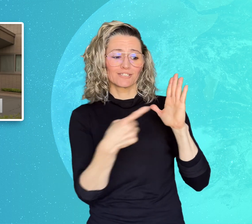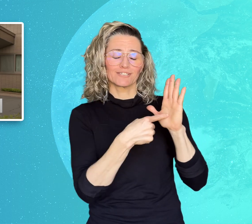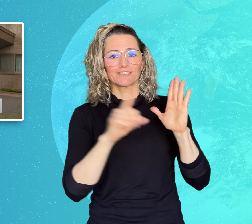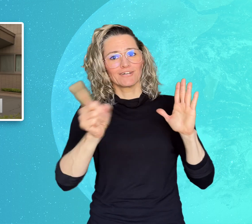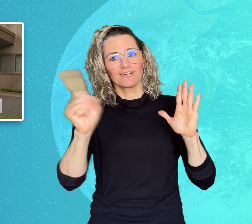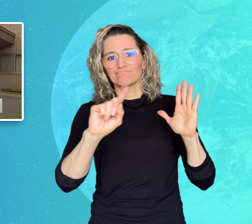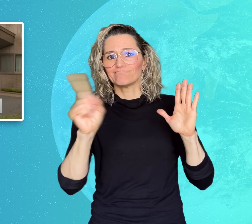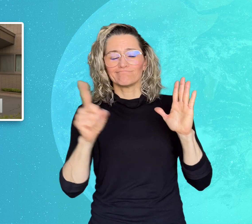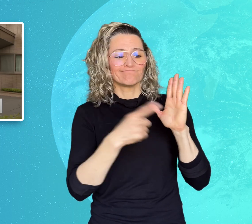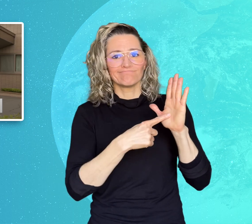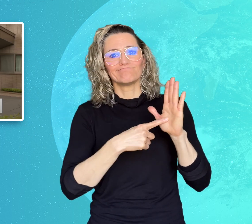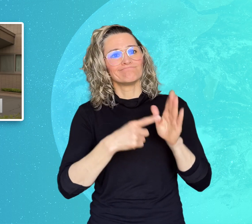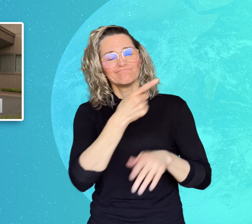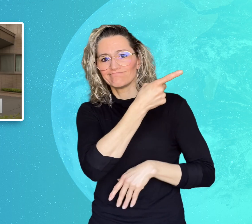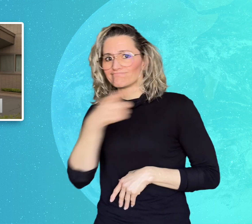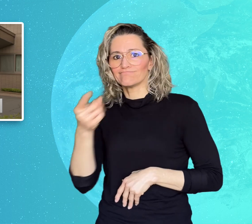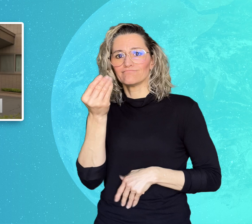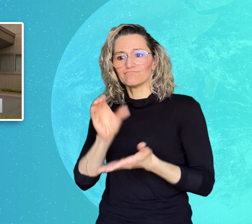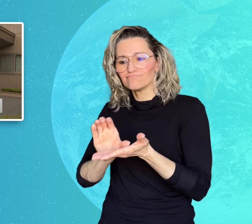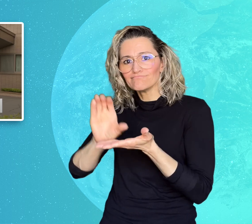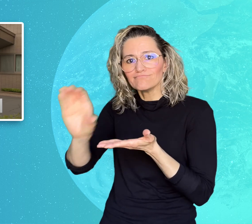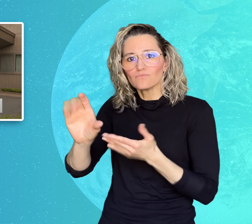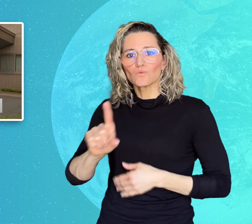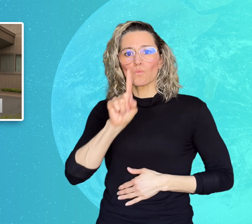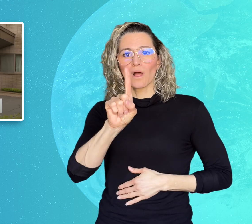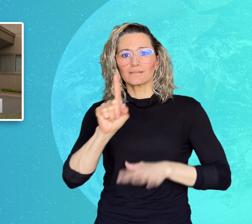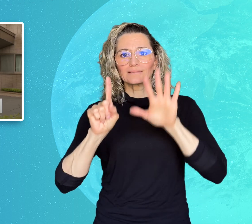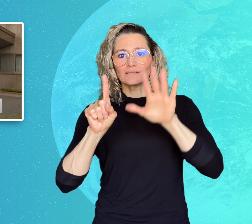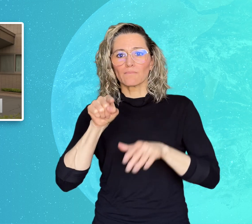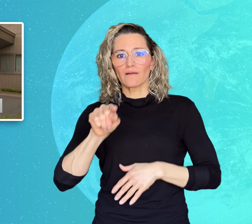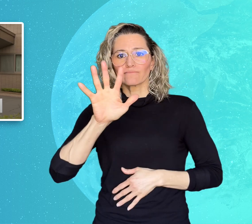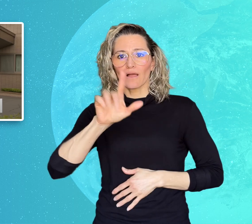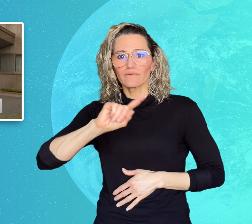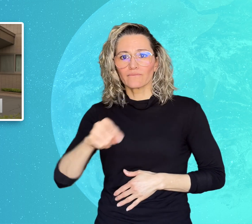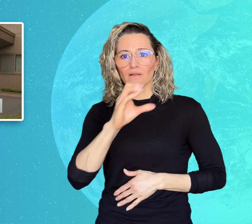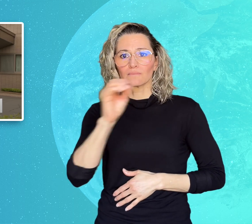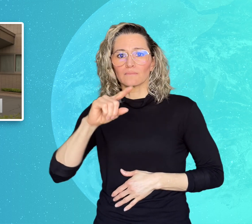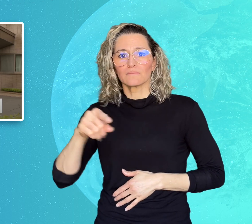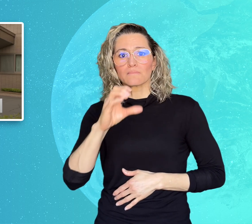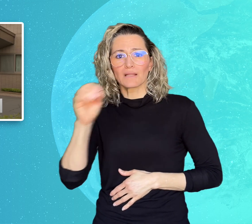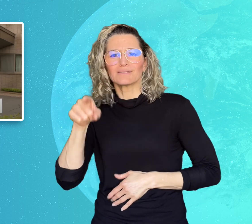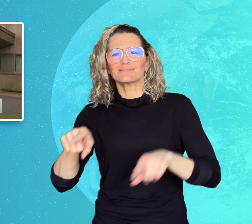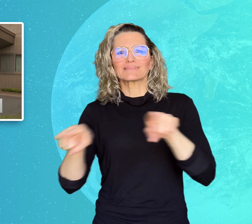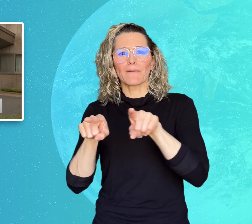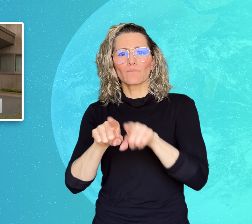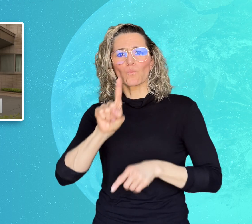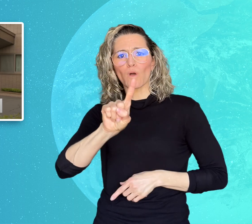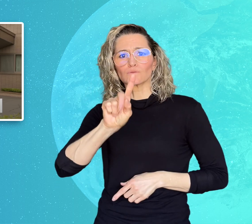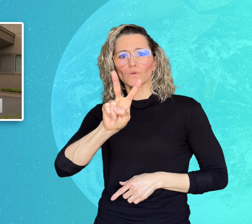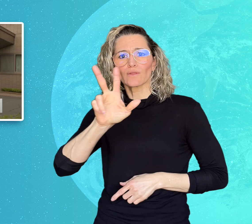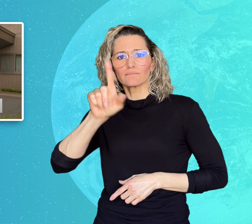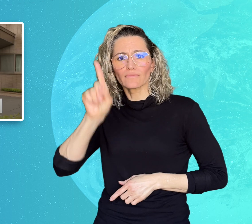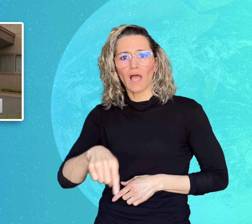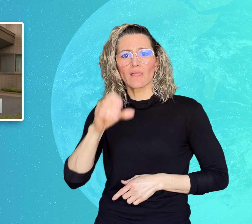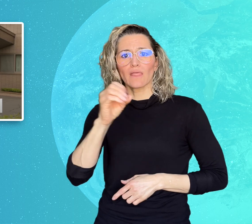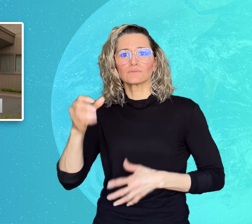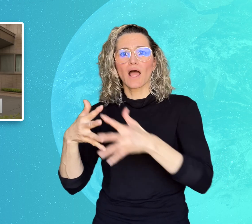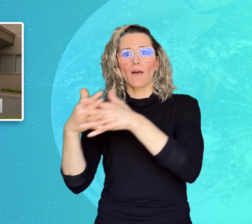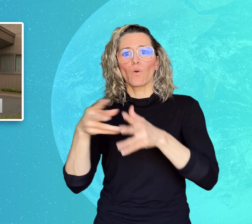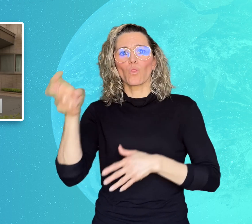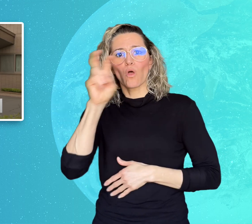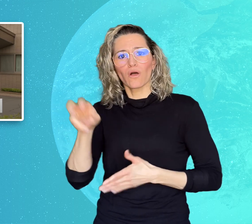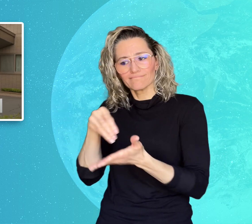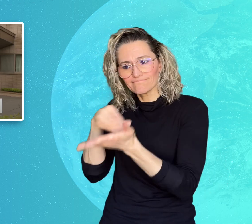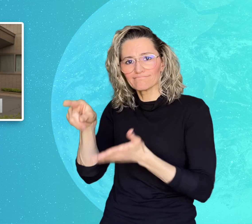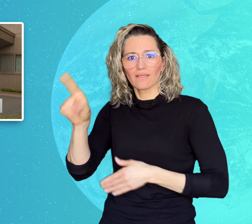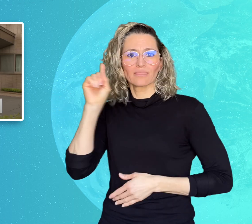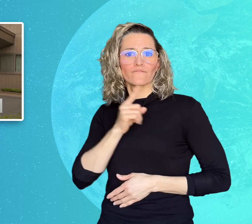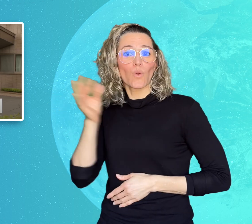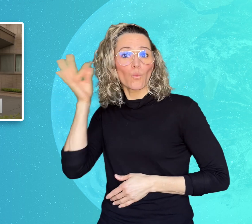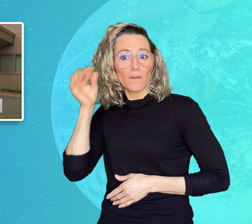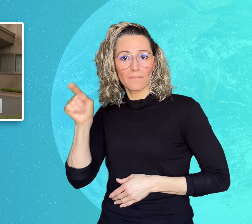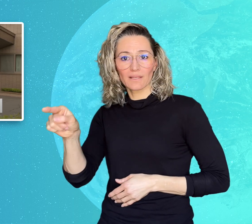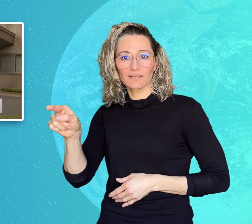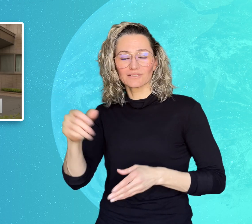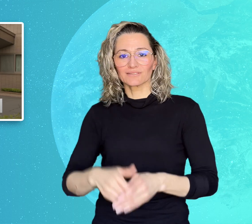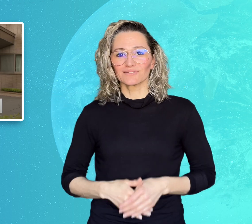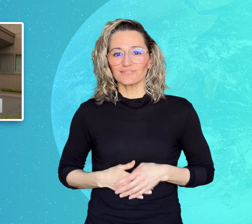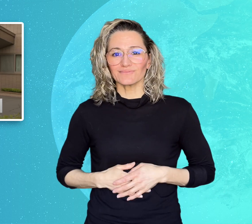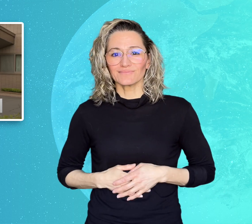lawsuit in 2019 claiming she underwent sterilization surgery in 1970.